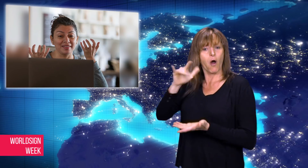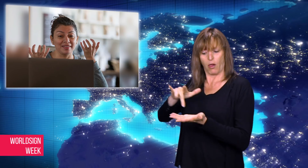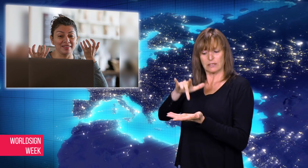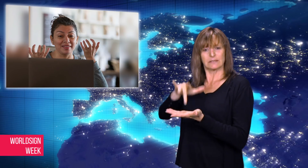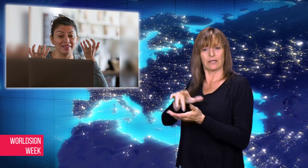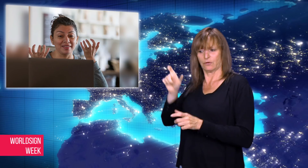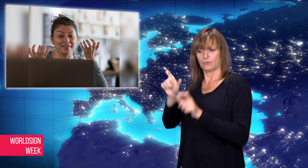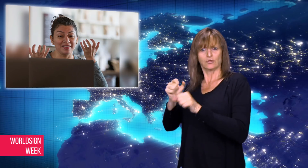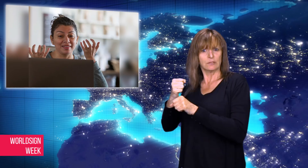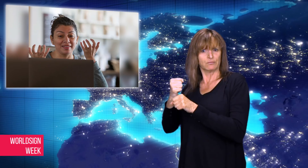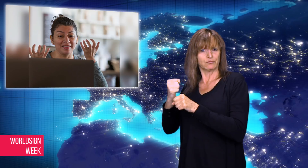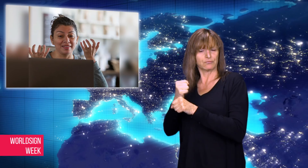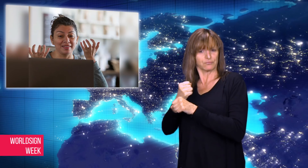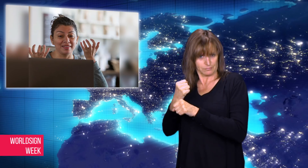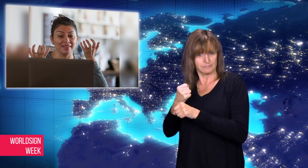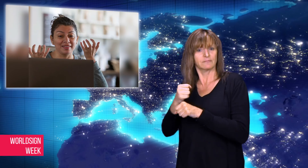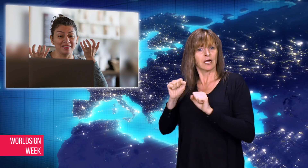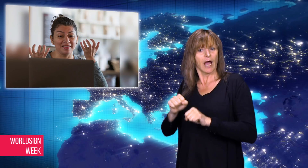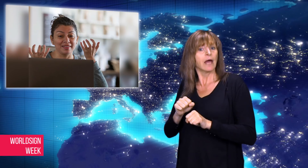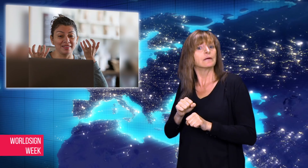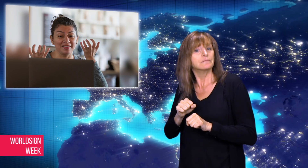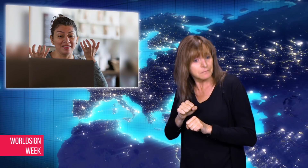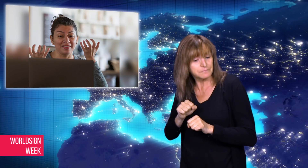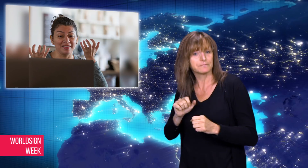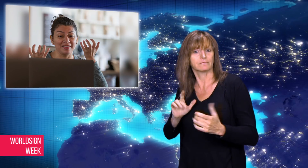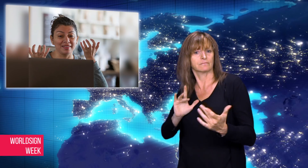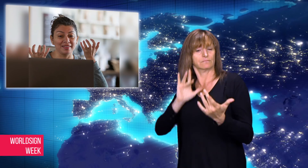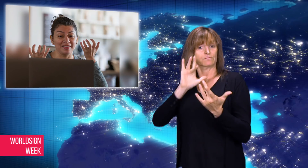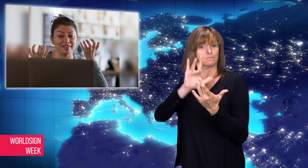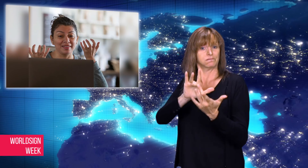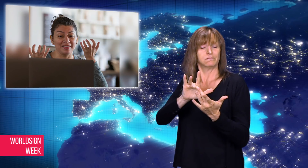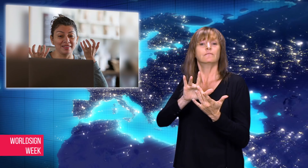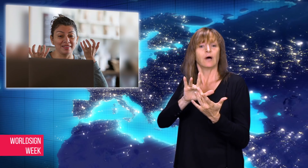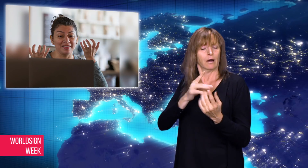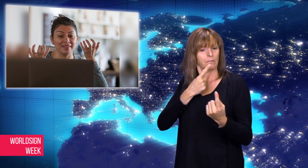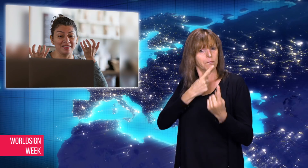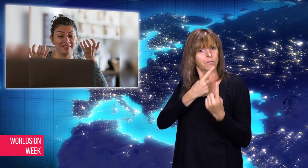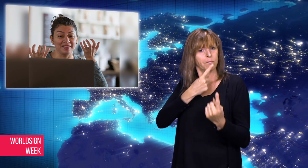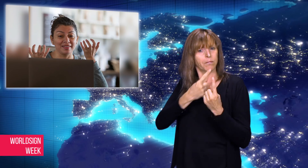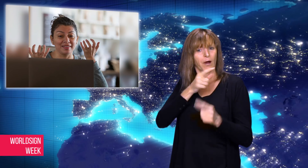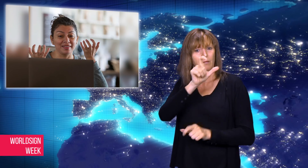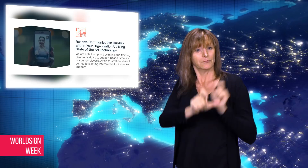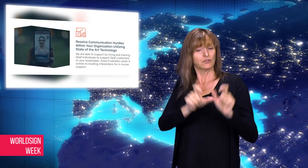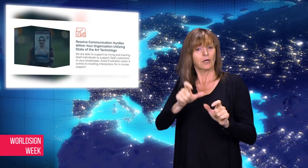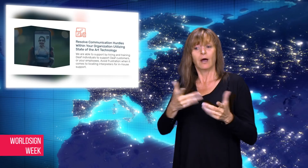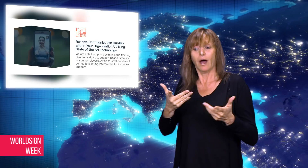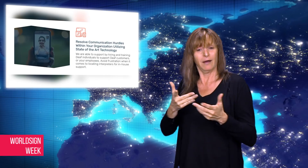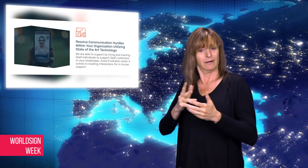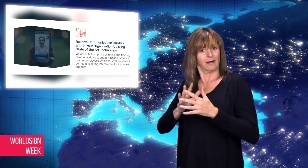with deaf or hard of hearing call